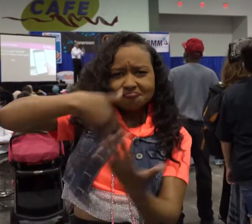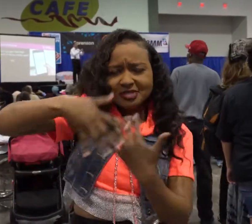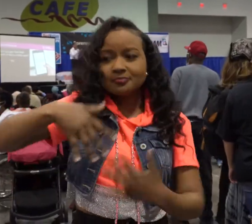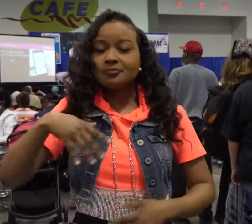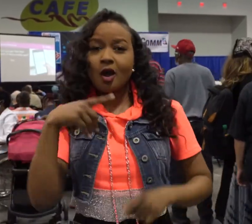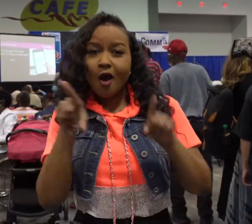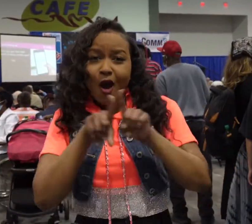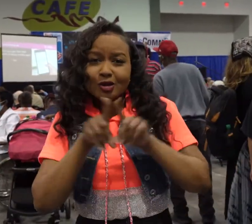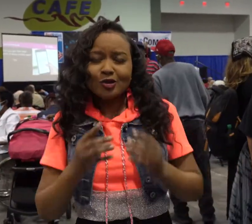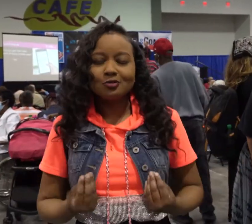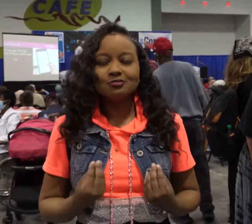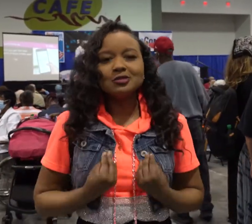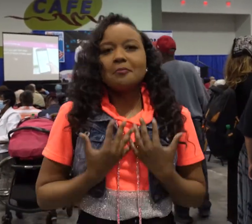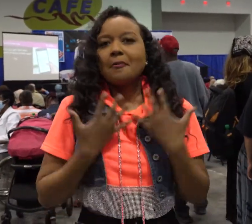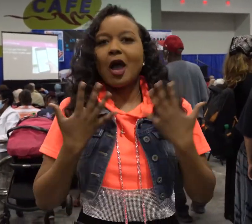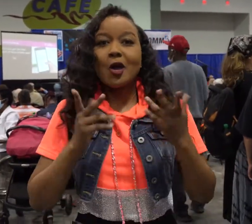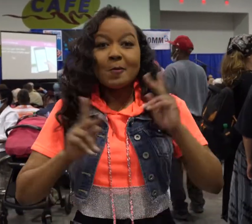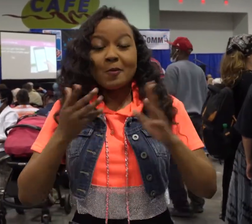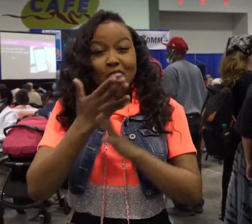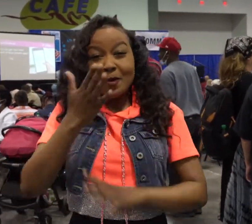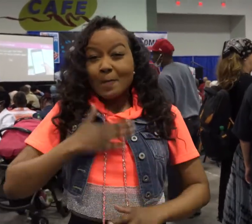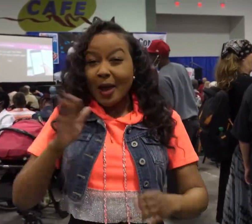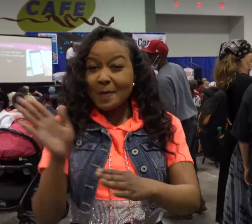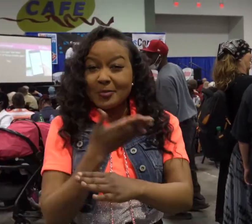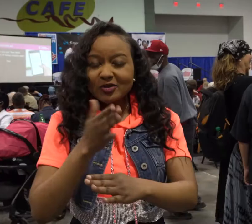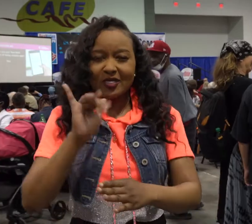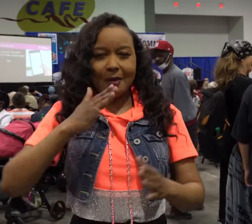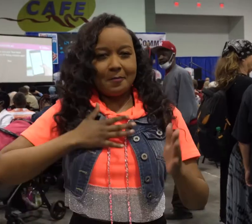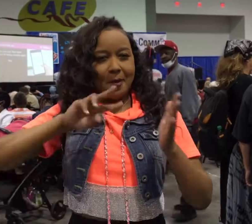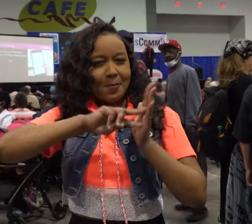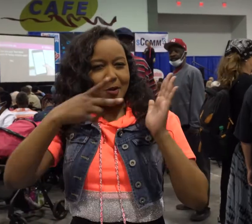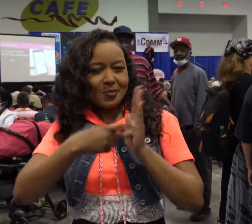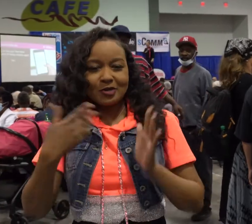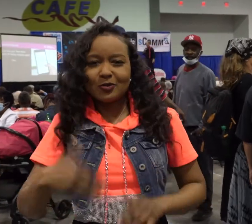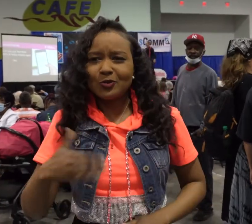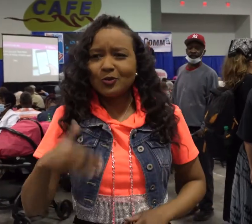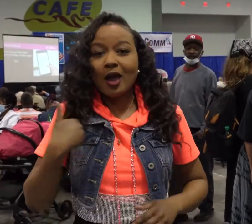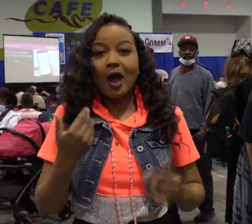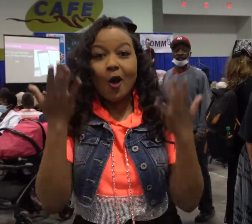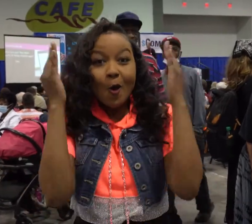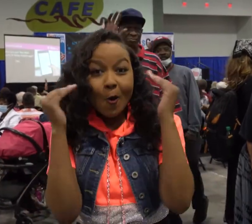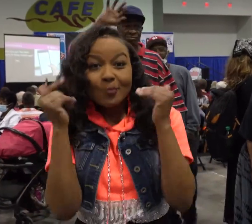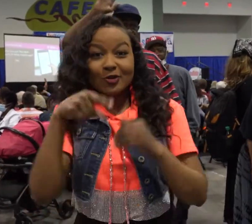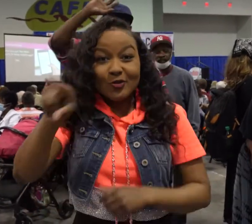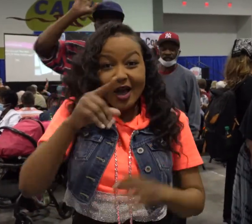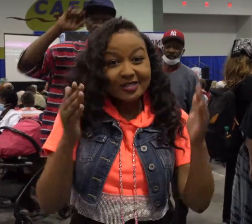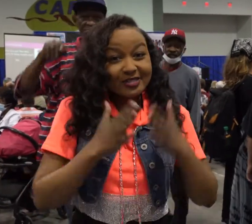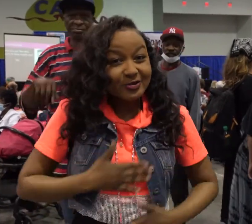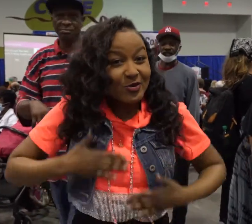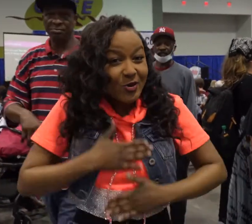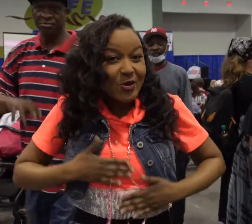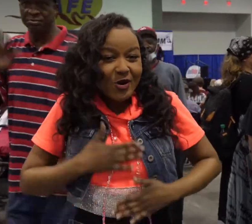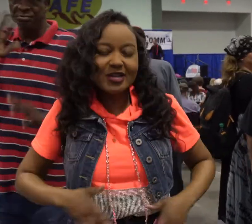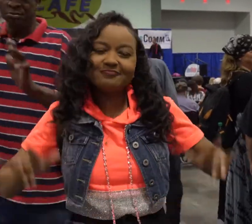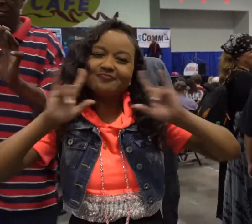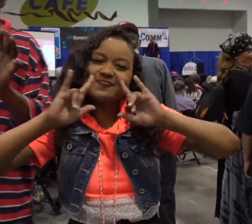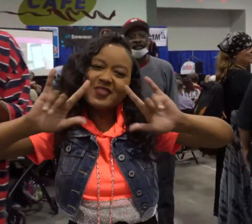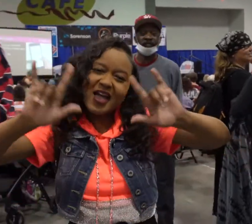I also love to inspire people through my music. That's my proposal for my show. I hope you will enjoy it! I Love you!